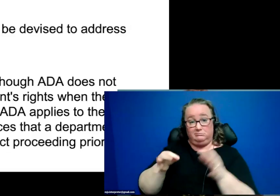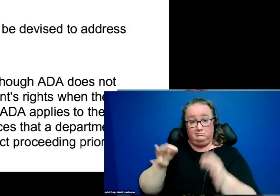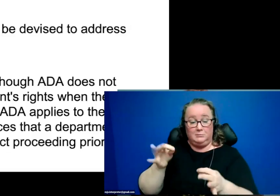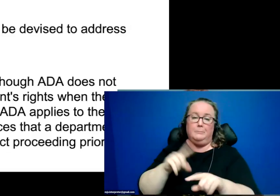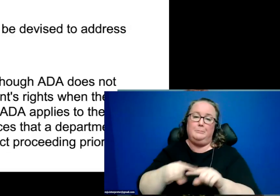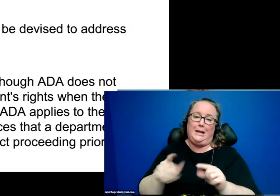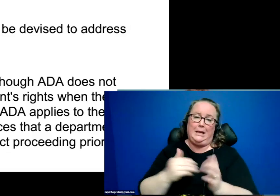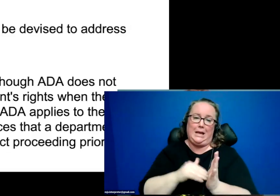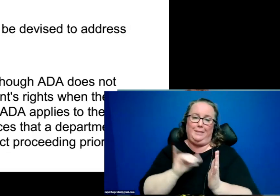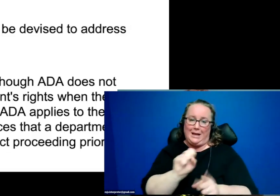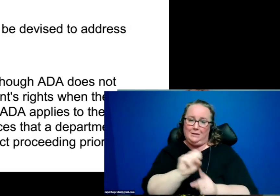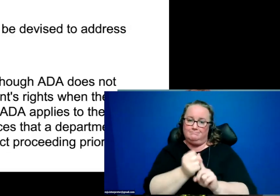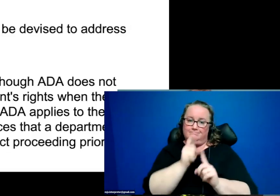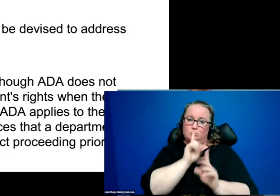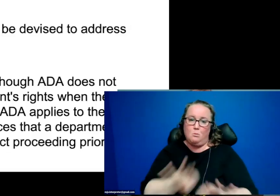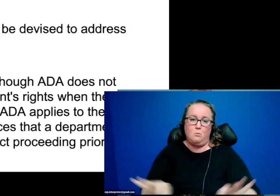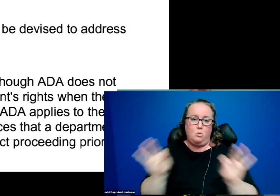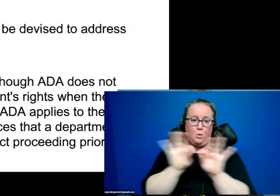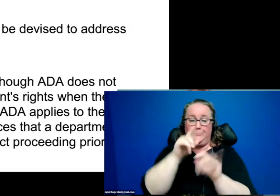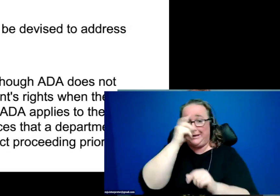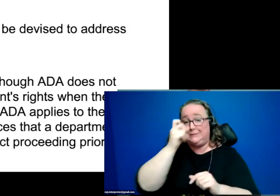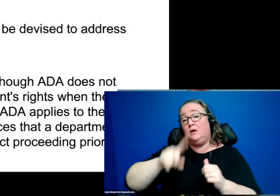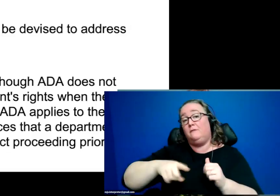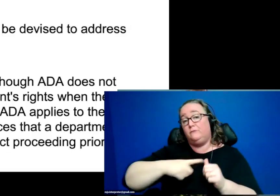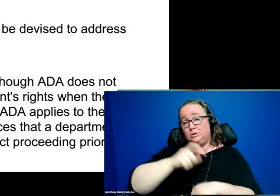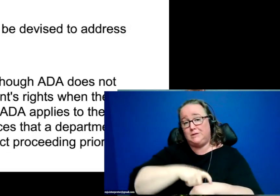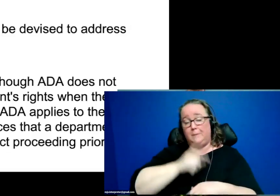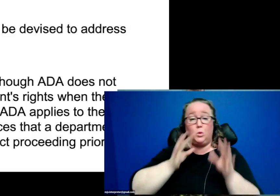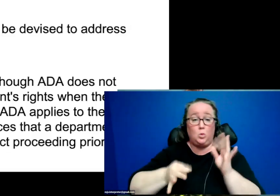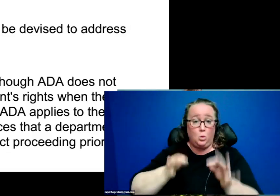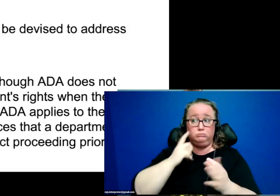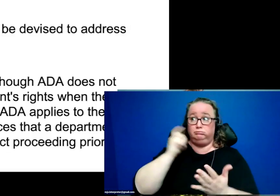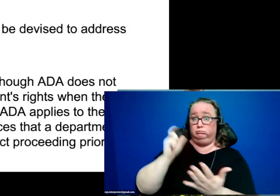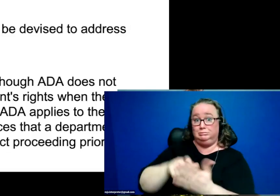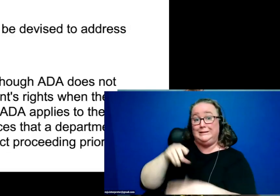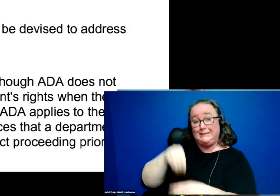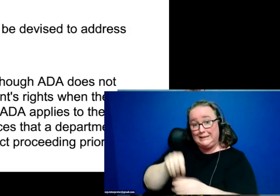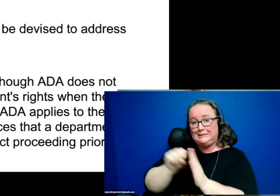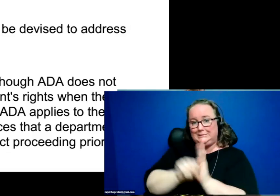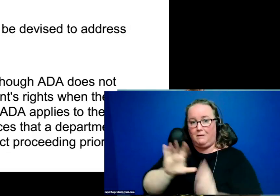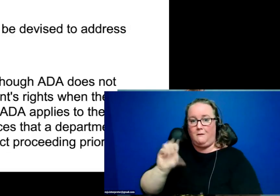because it was the first time that the courts had recognized in the State of Colorado that the ADA even applied.